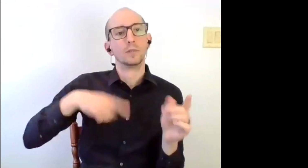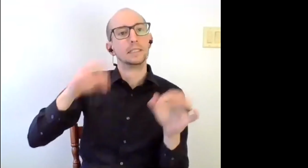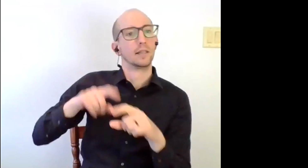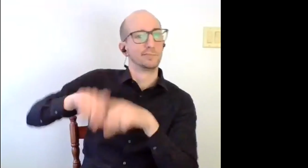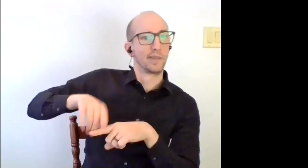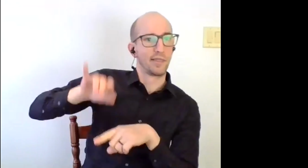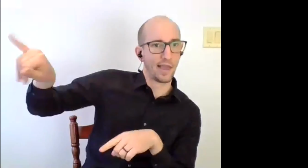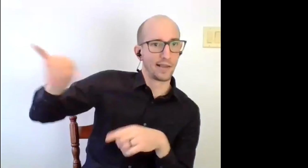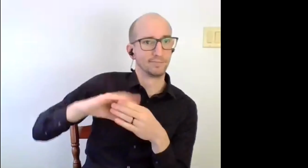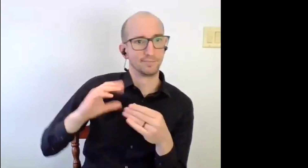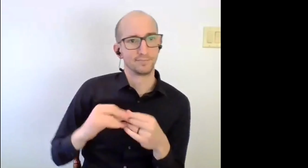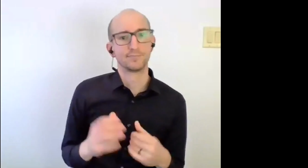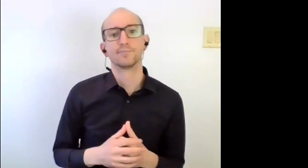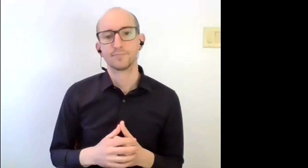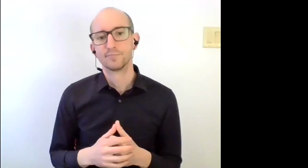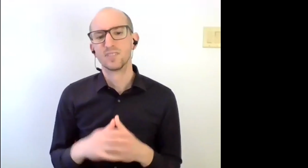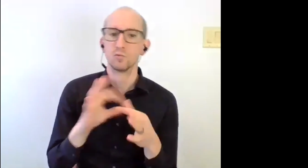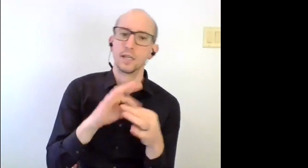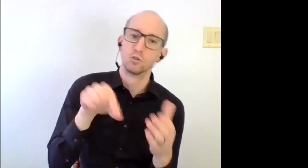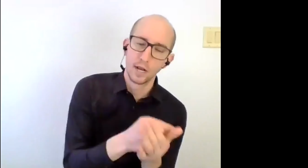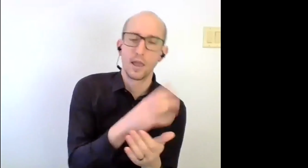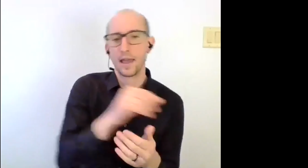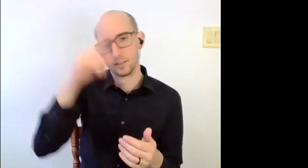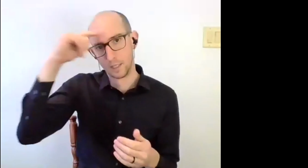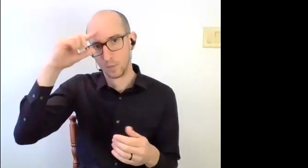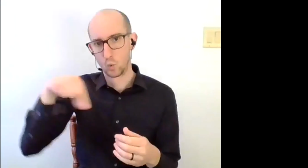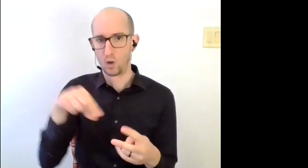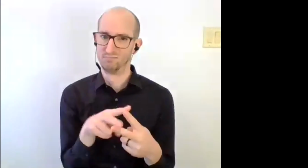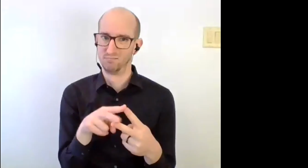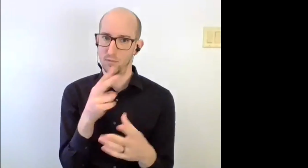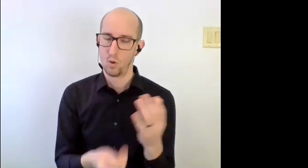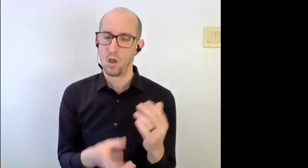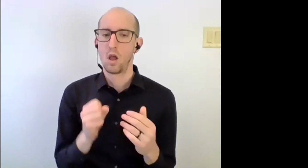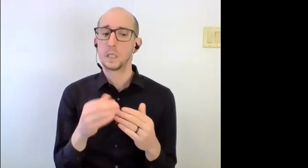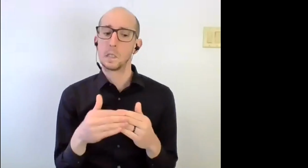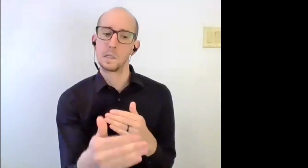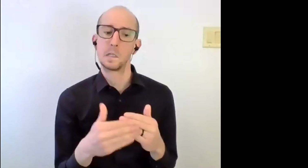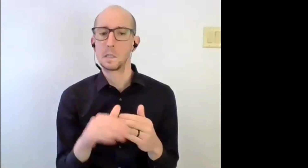far he would extend it and we will make a call when we get that information from the governor about commencement and